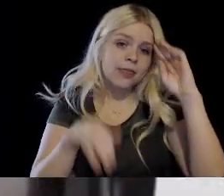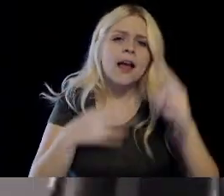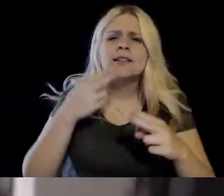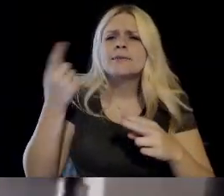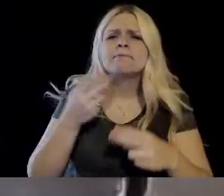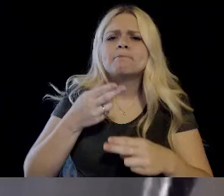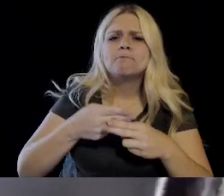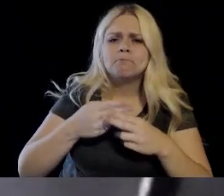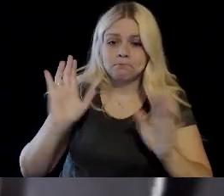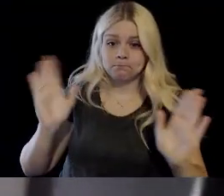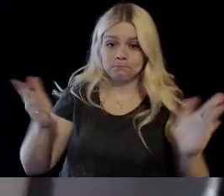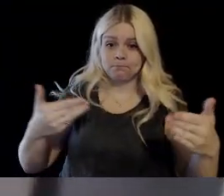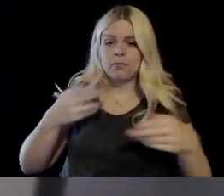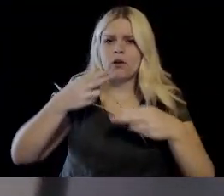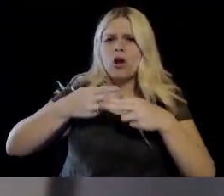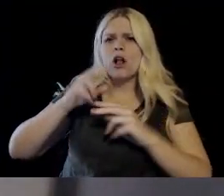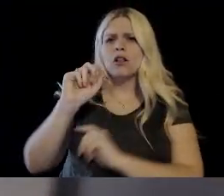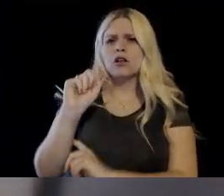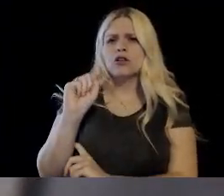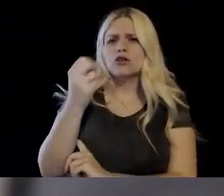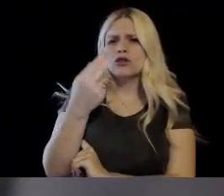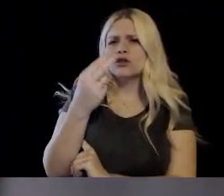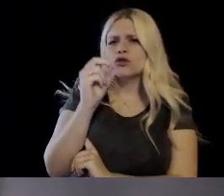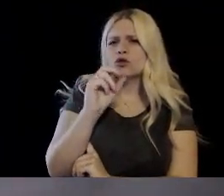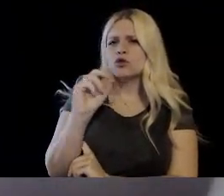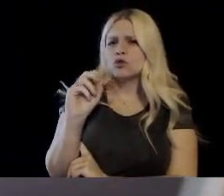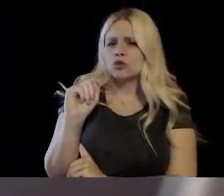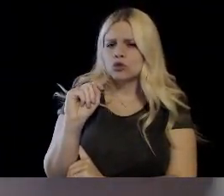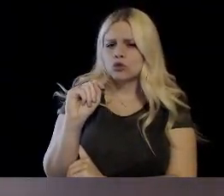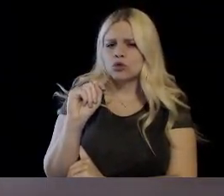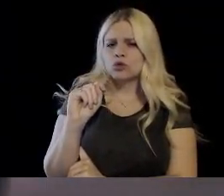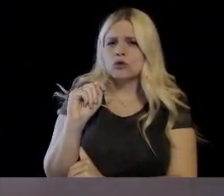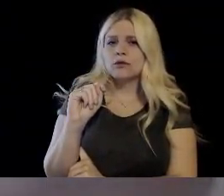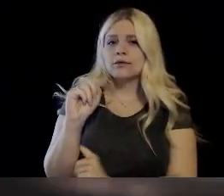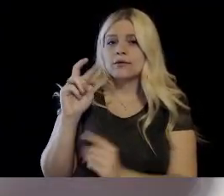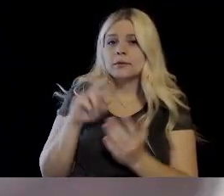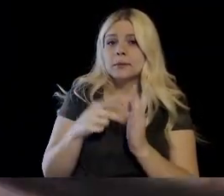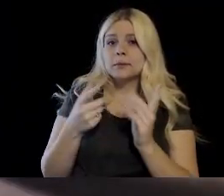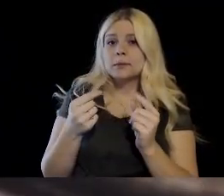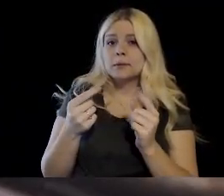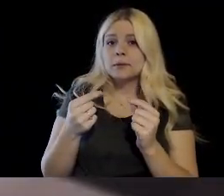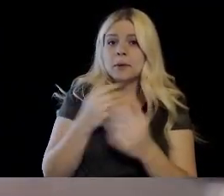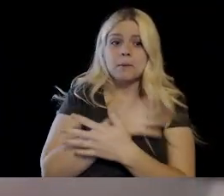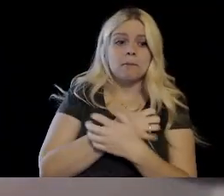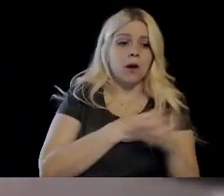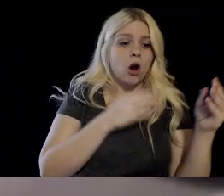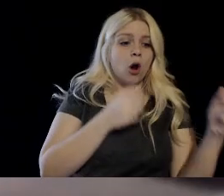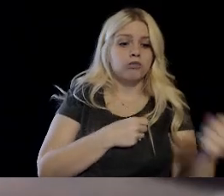Right? And a shoot is how they move the animals off exhibit and into another area of the exhibit.